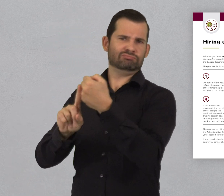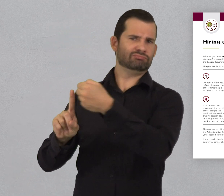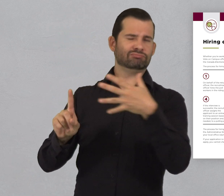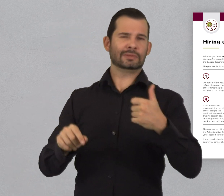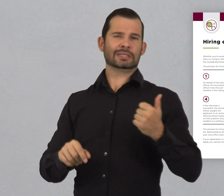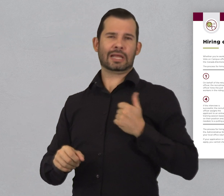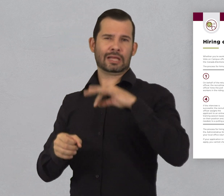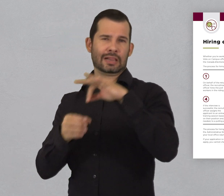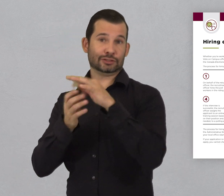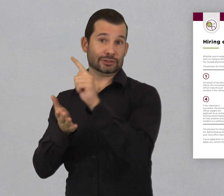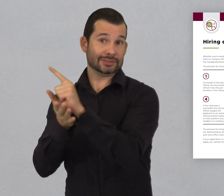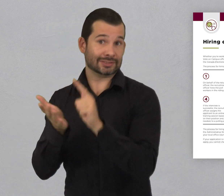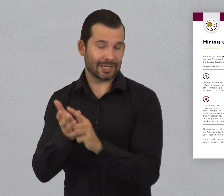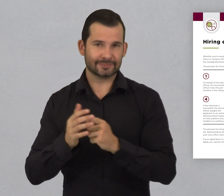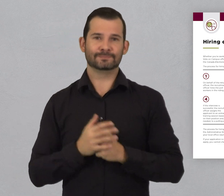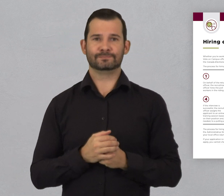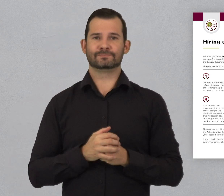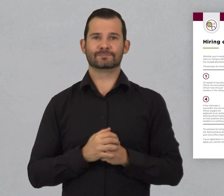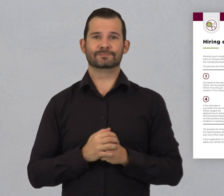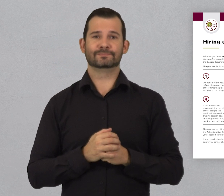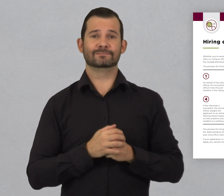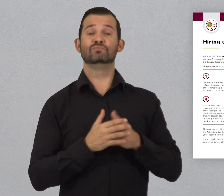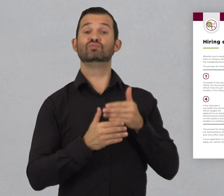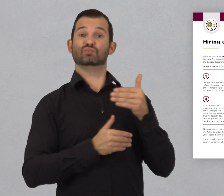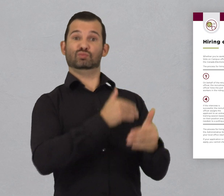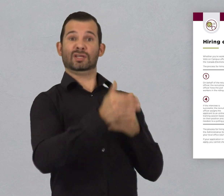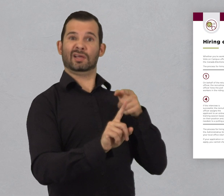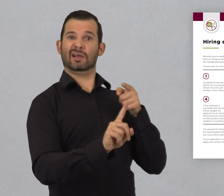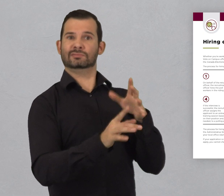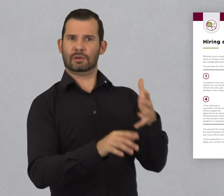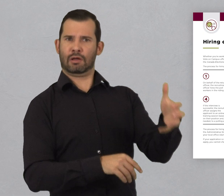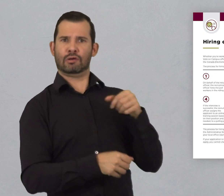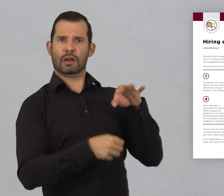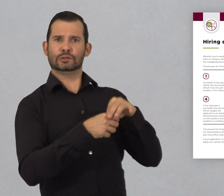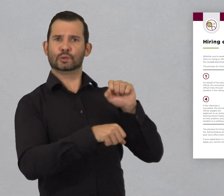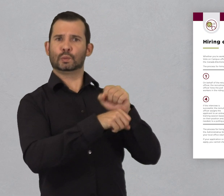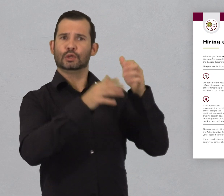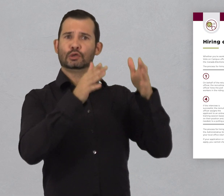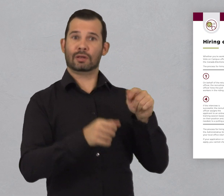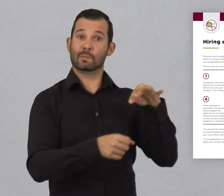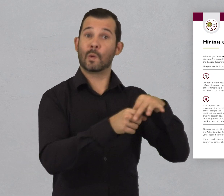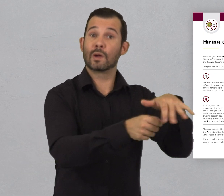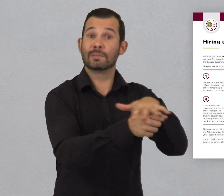the rules set out in the Canada Elections Act. The process for hiring election workers